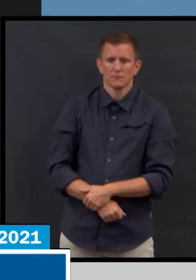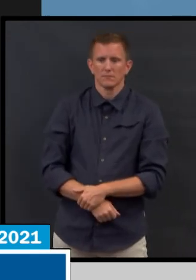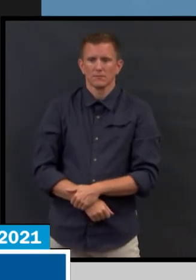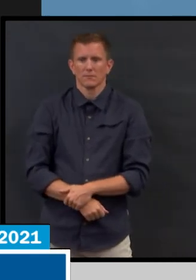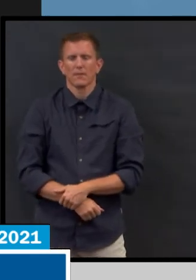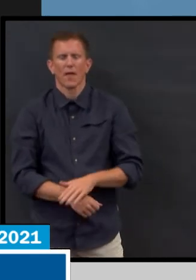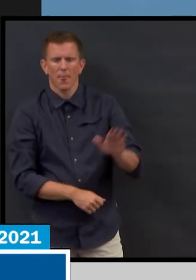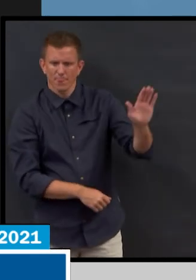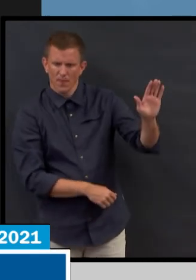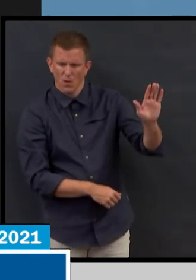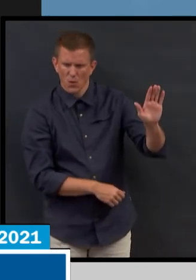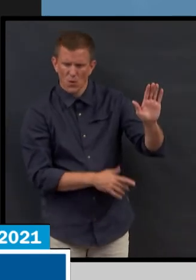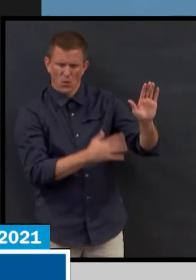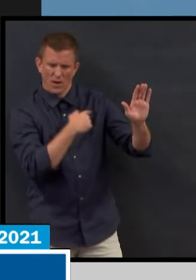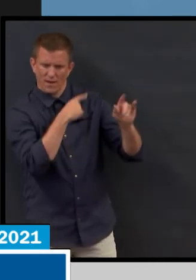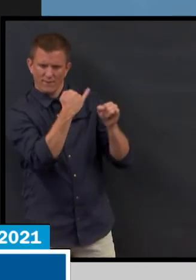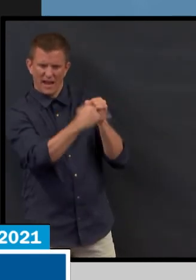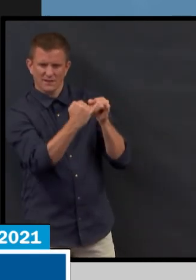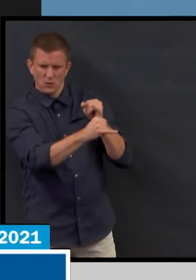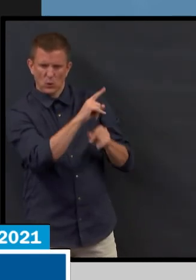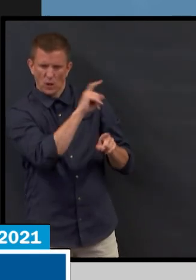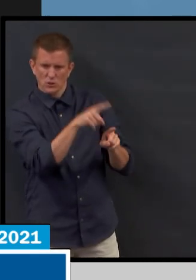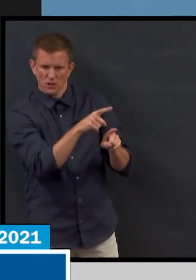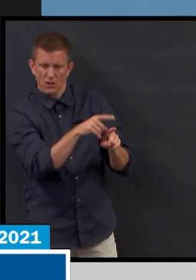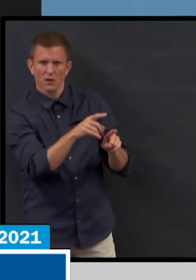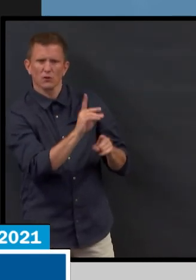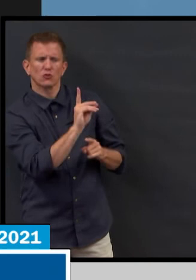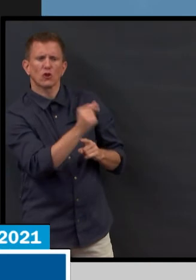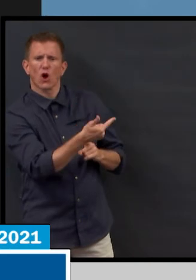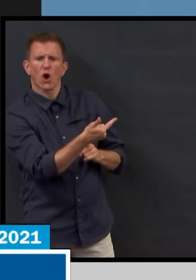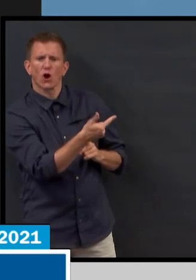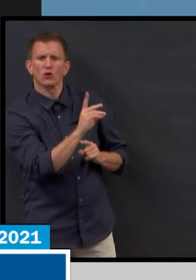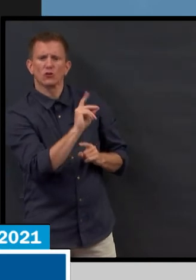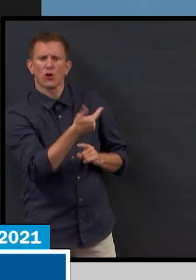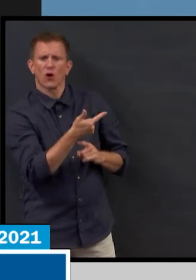can you tell me who i'd reach out to for getting water turned on at stanley dog park